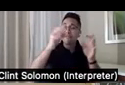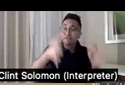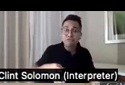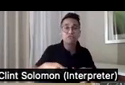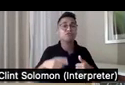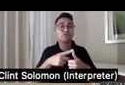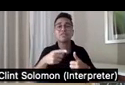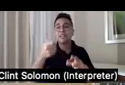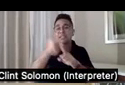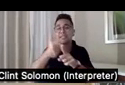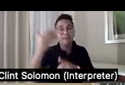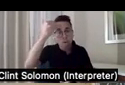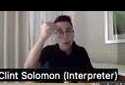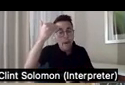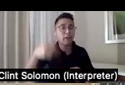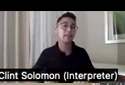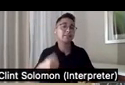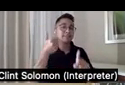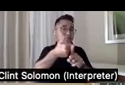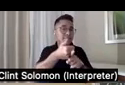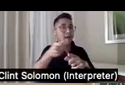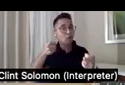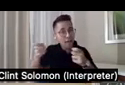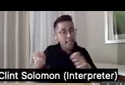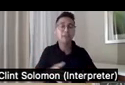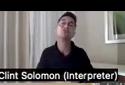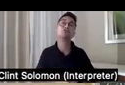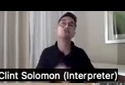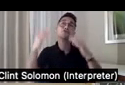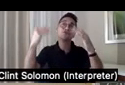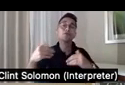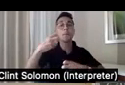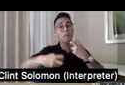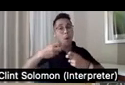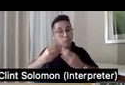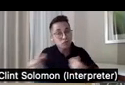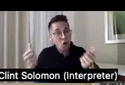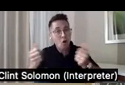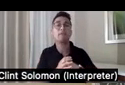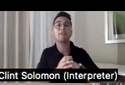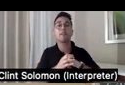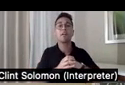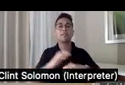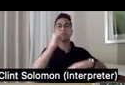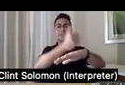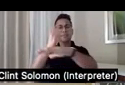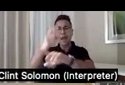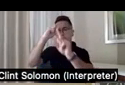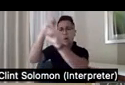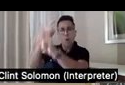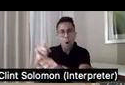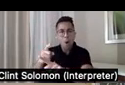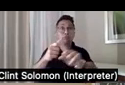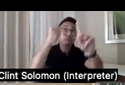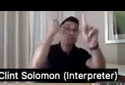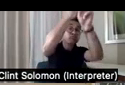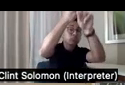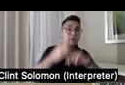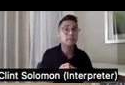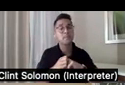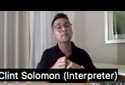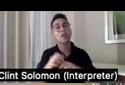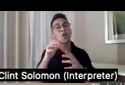self-regulation problem solving goal setting and attainment choice making which is differentiated